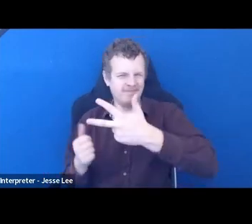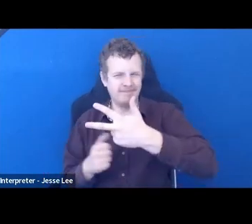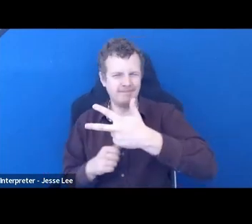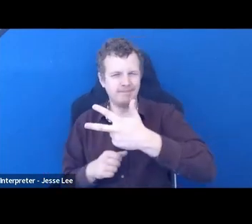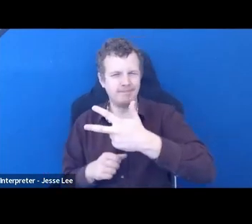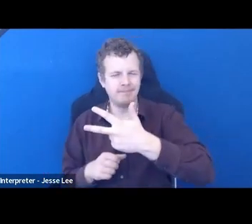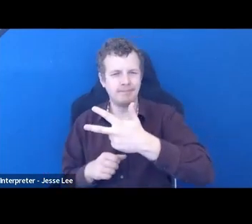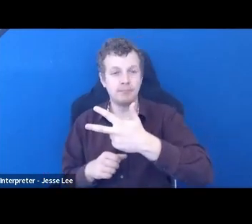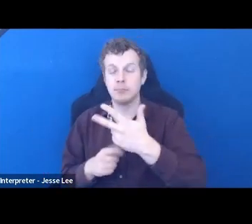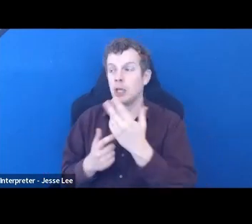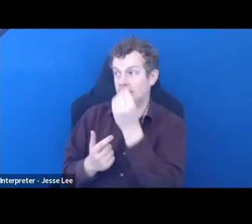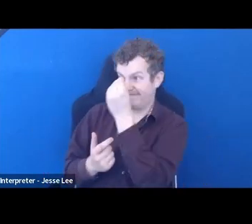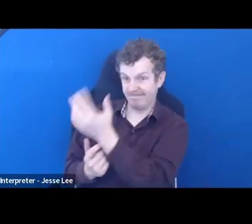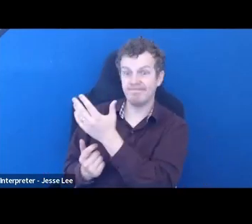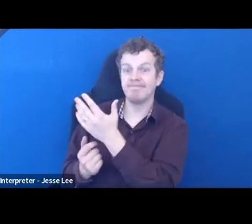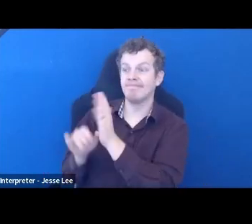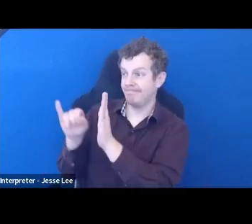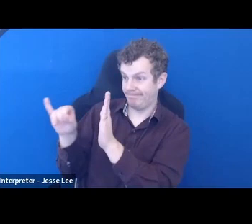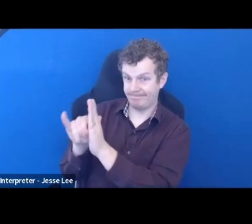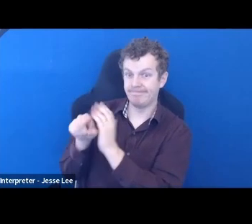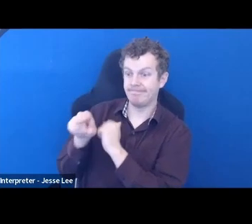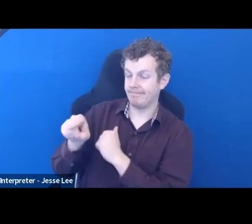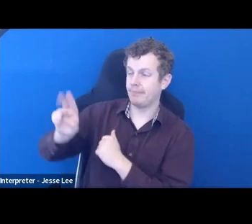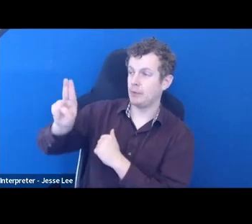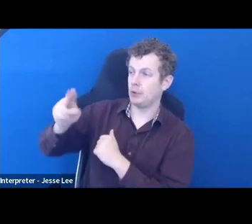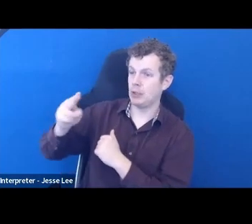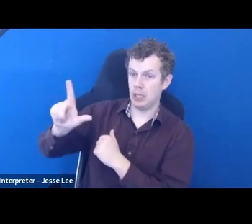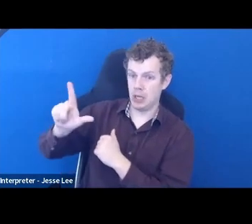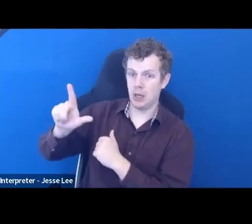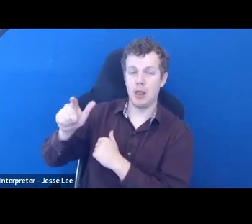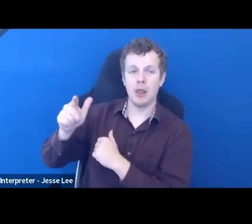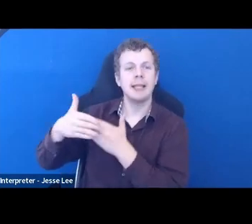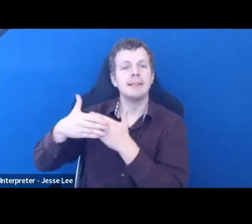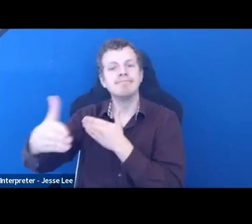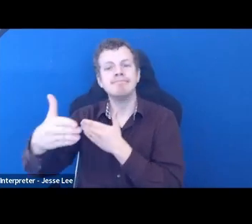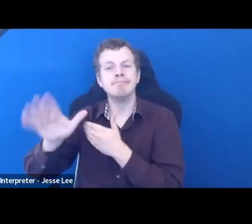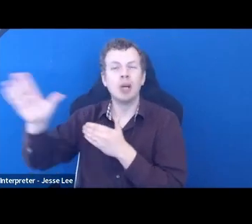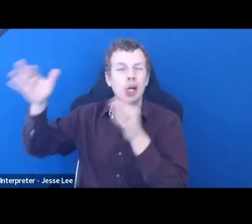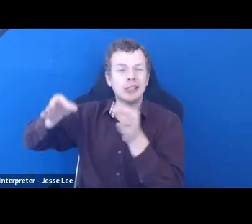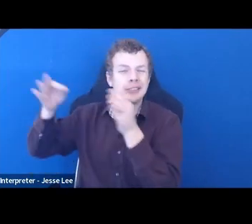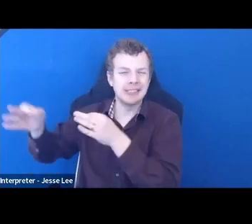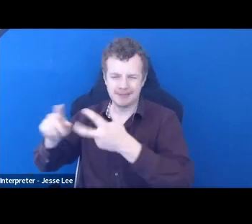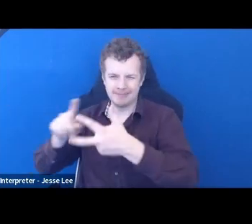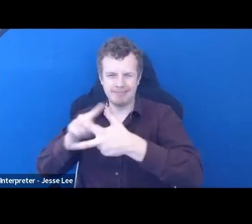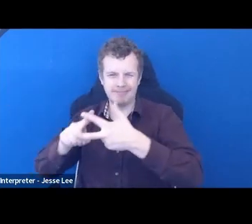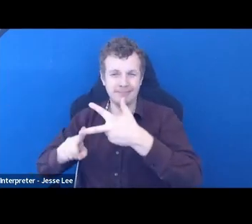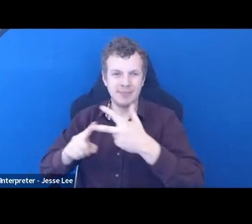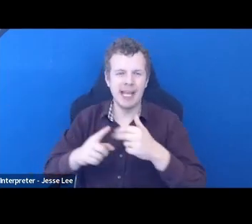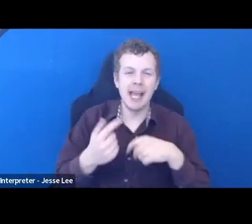identification of unilateral hearing loss. And the big thing I will say up front, which I don't think will come as a surprise,